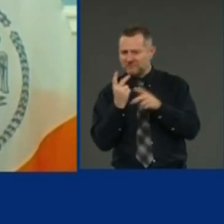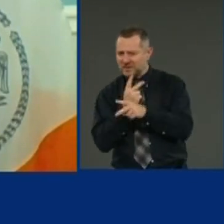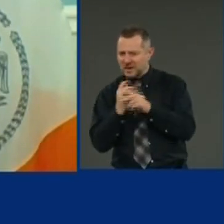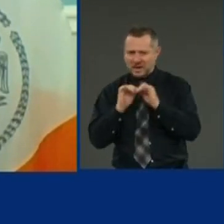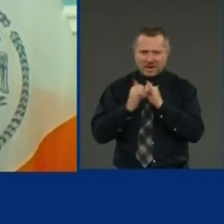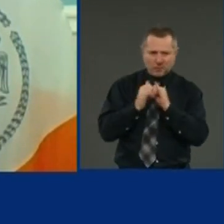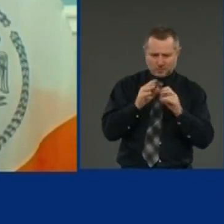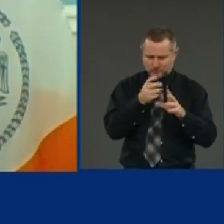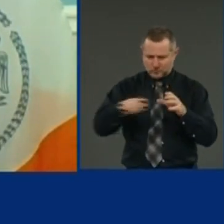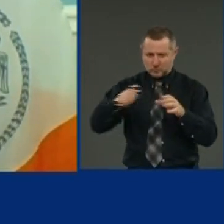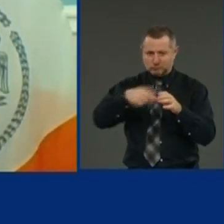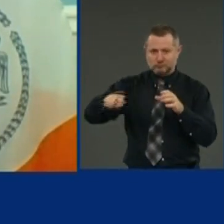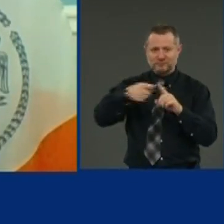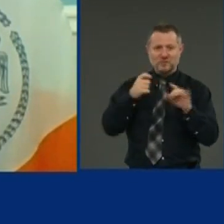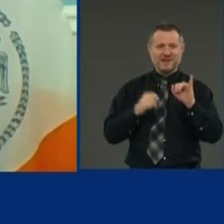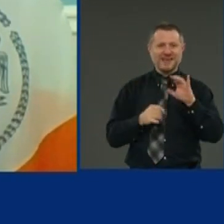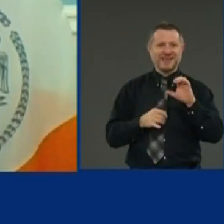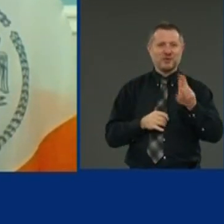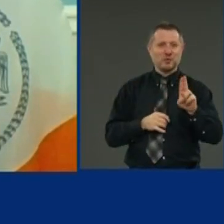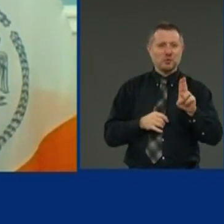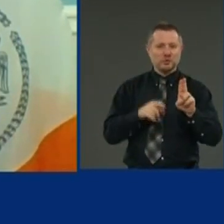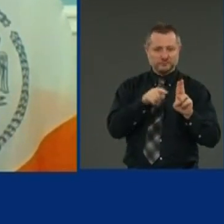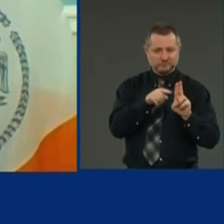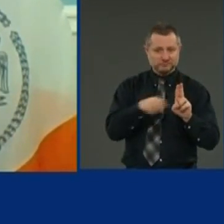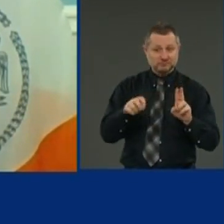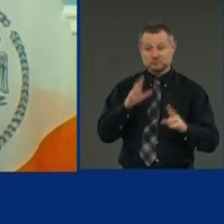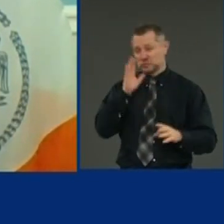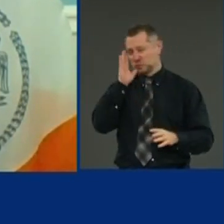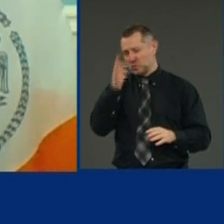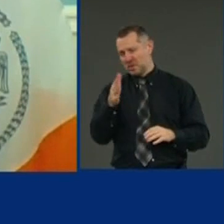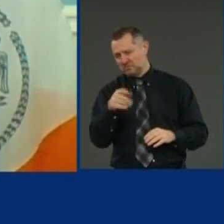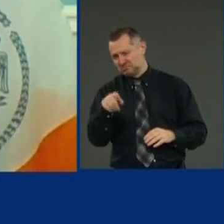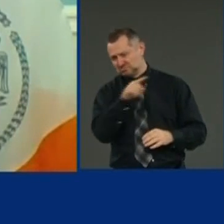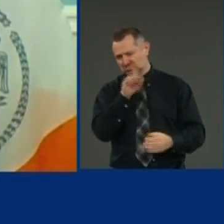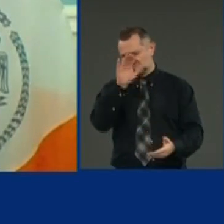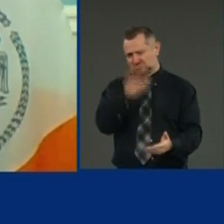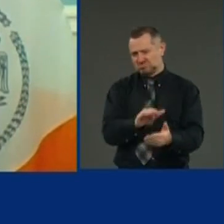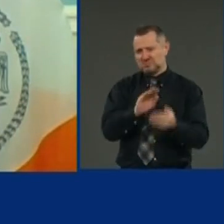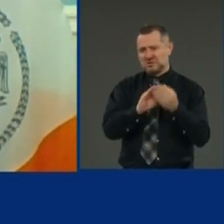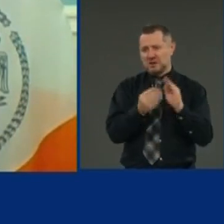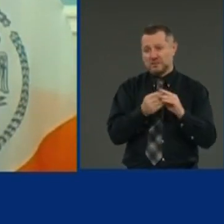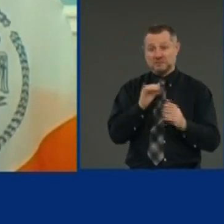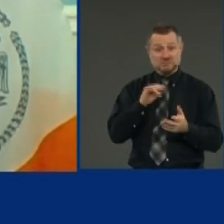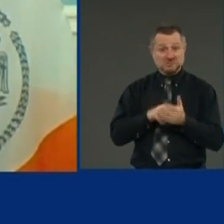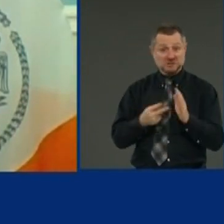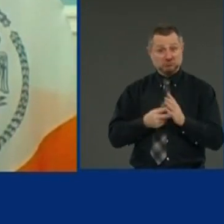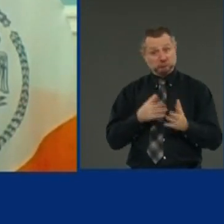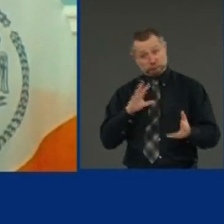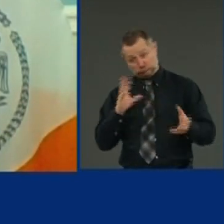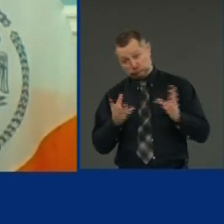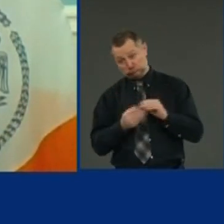CARE THEY NEED AND WE'RE GOING TO WORK WITH YOUR TEAM AND THE STATE FIGURE OUT THE RIGHT WAY TO DO THAT. THOSE FOLKS WILL APPROPRIATELY